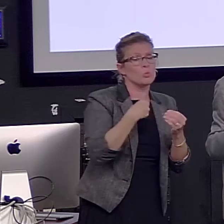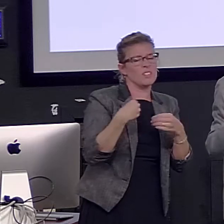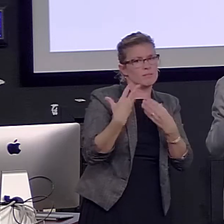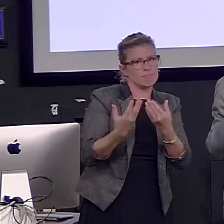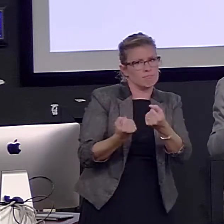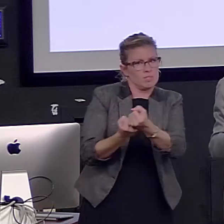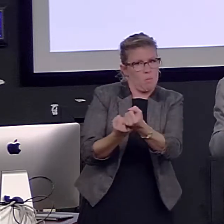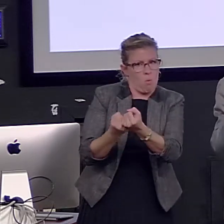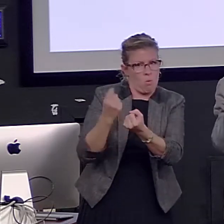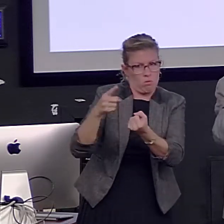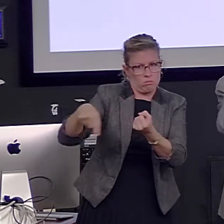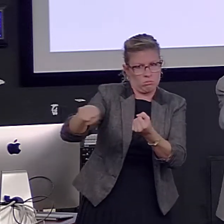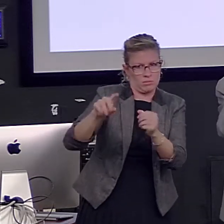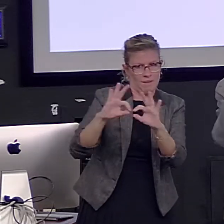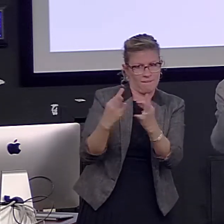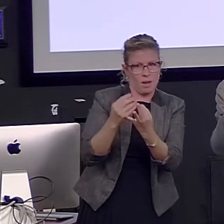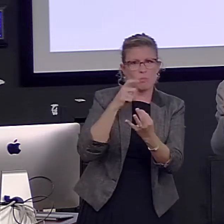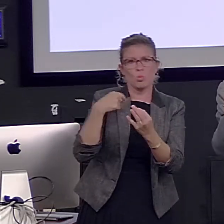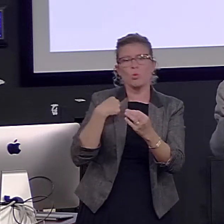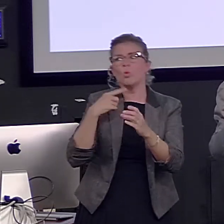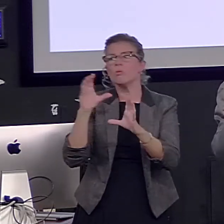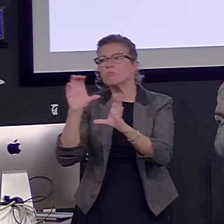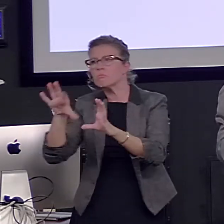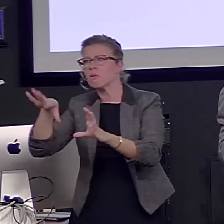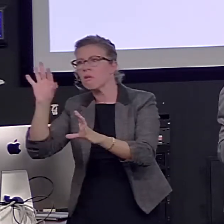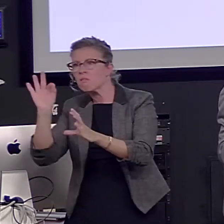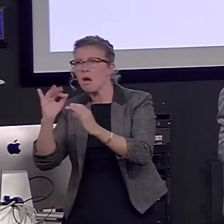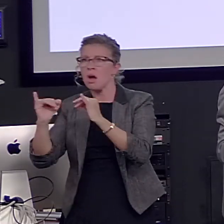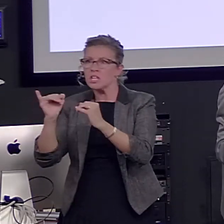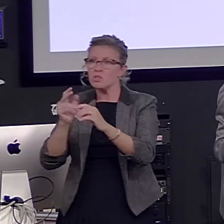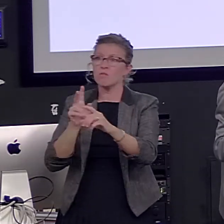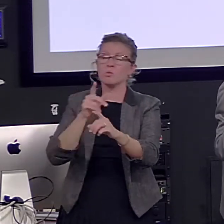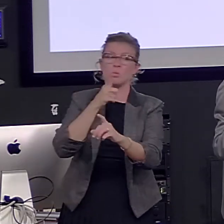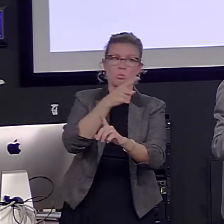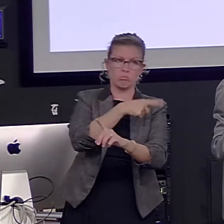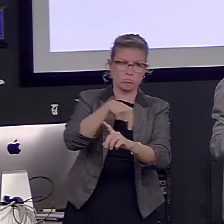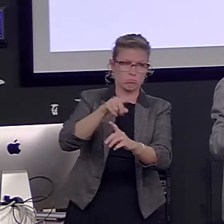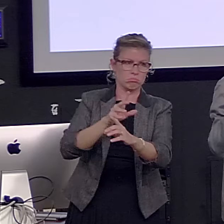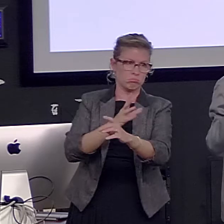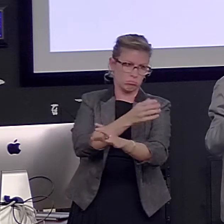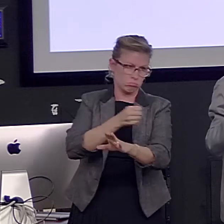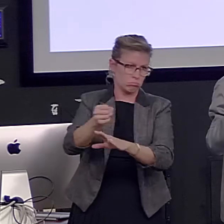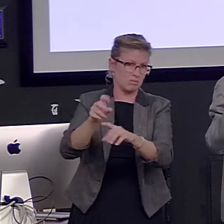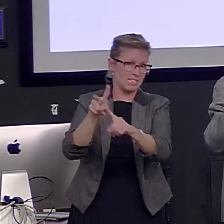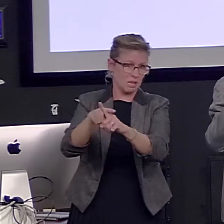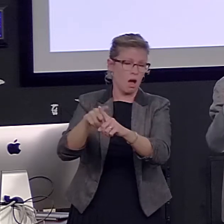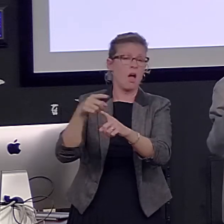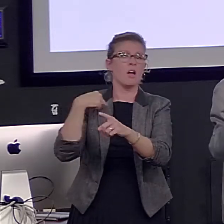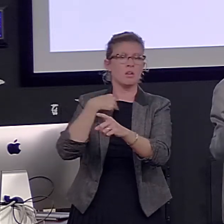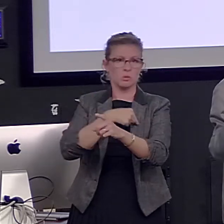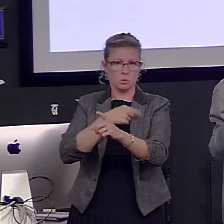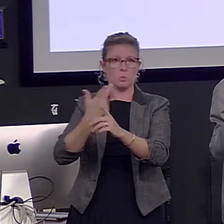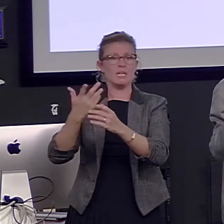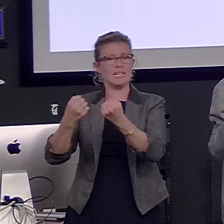that we had selected and that we assigned each child to up through the child being 54 months of age.